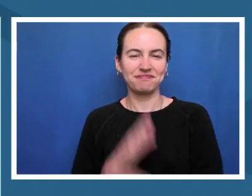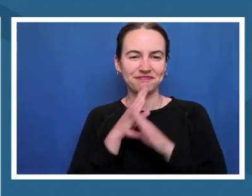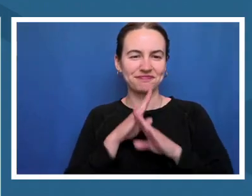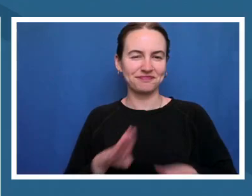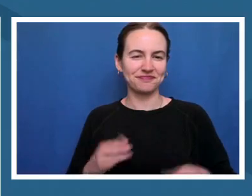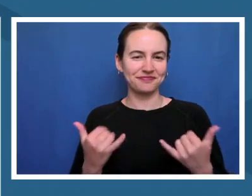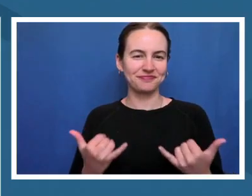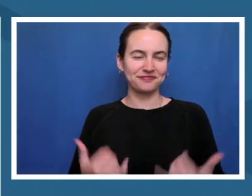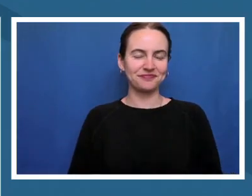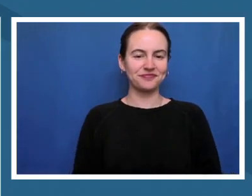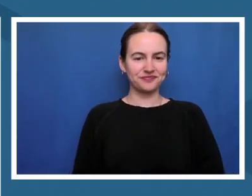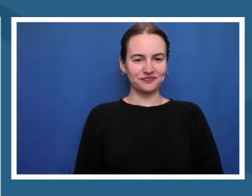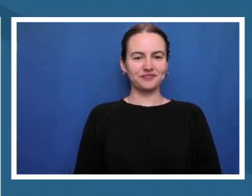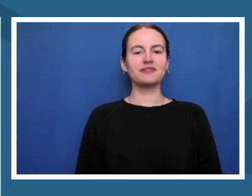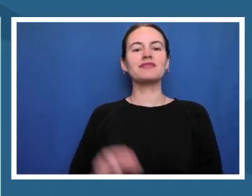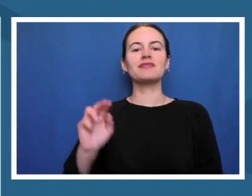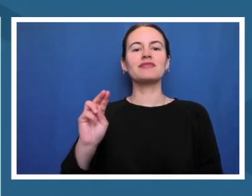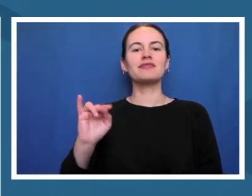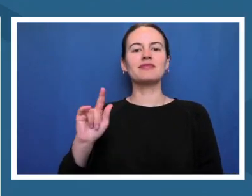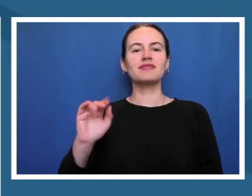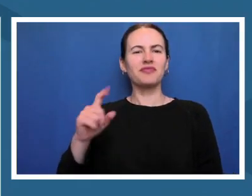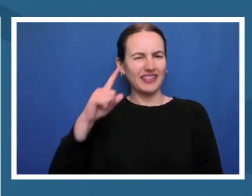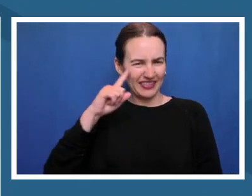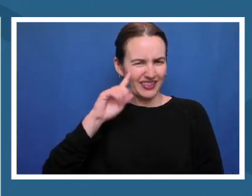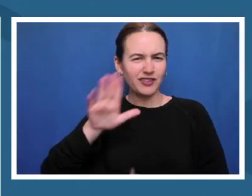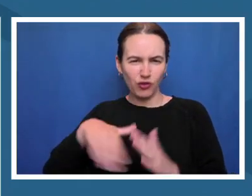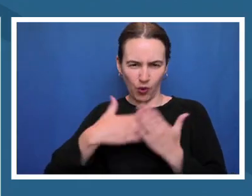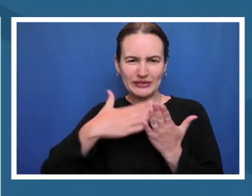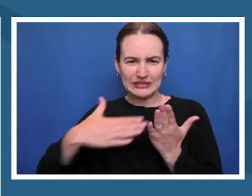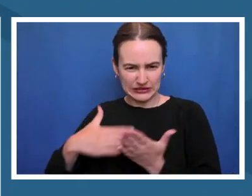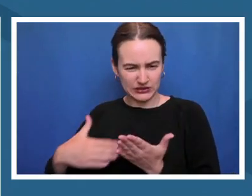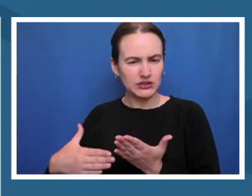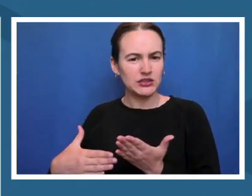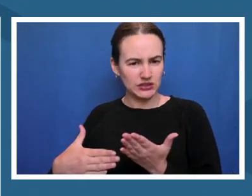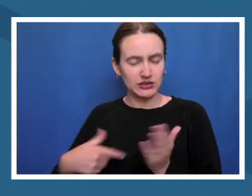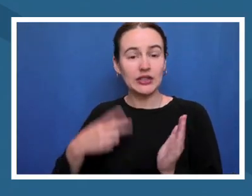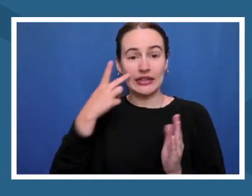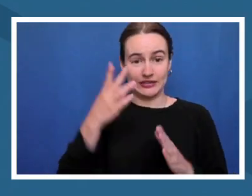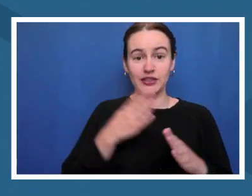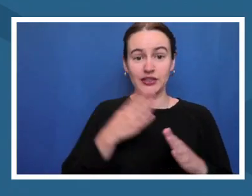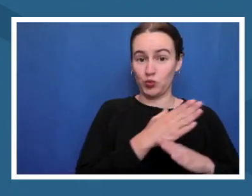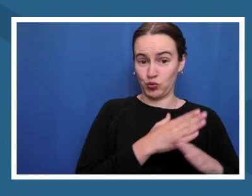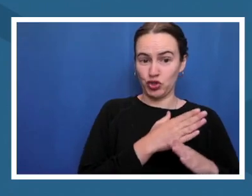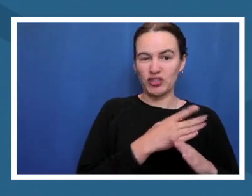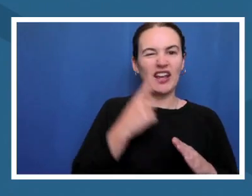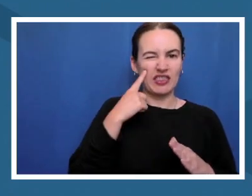i think those are all the pieces i see